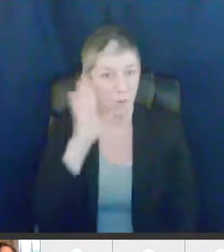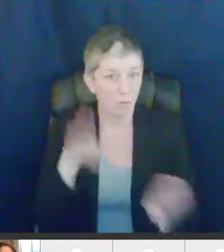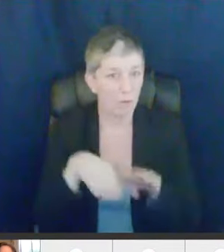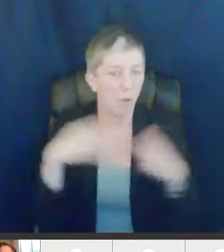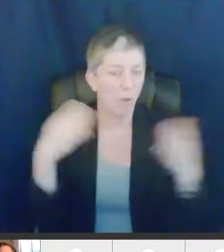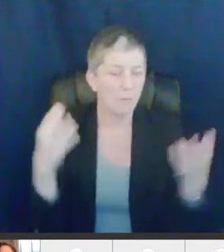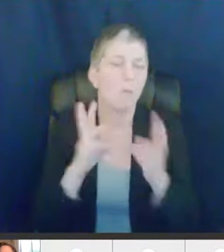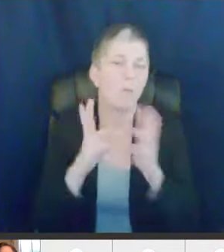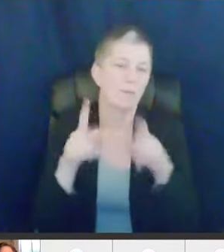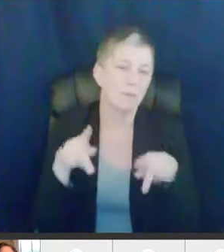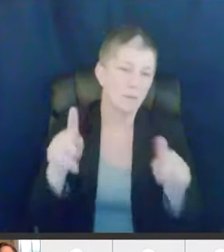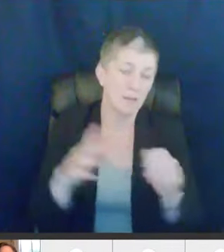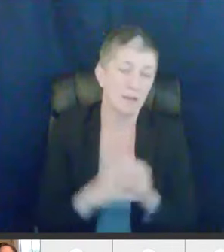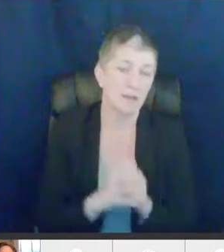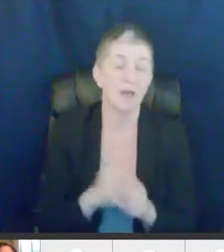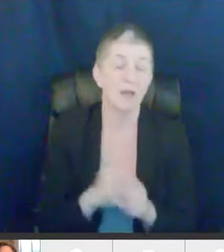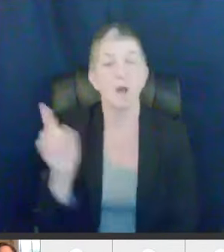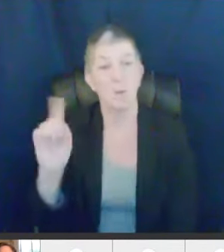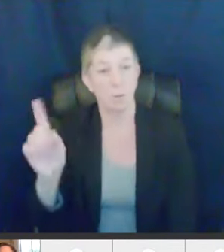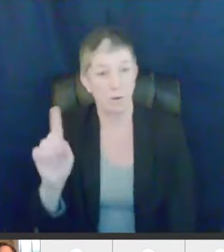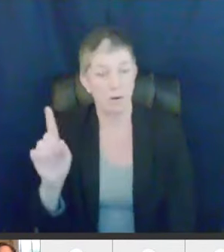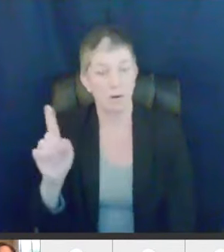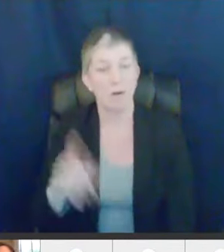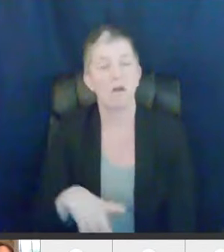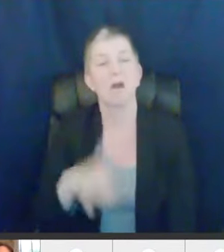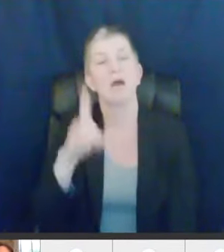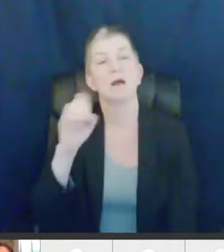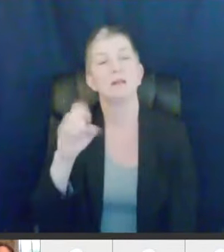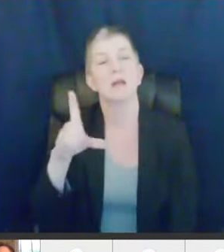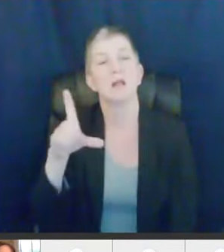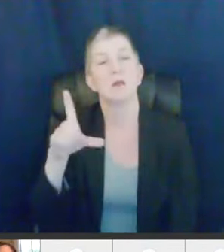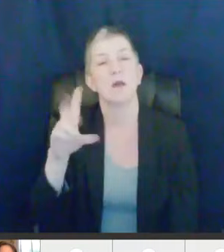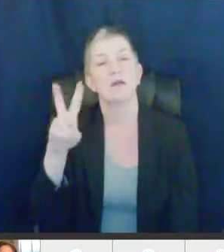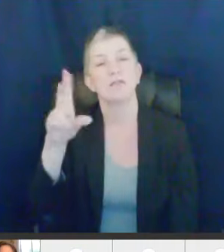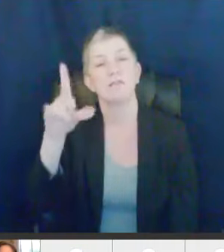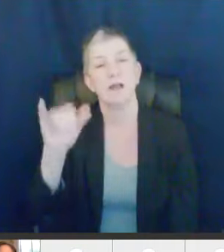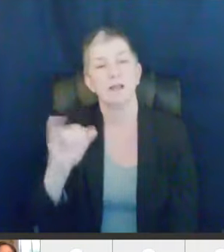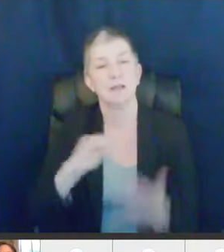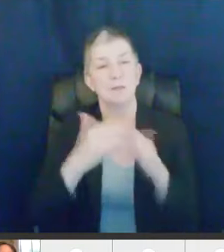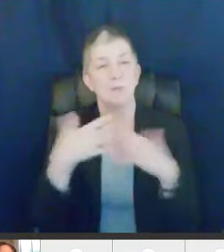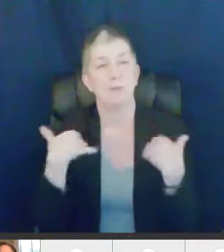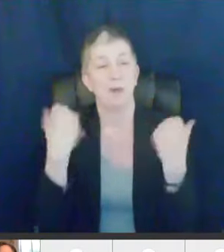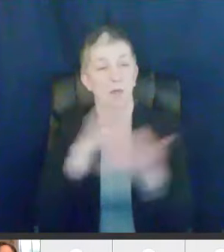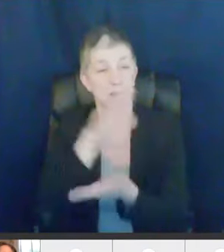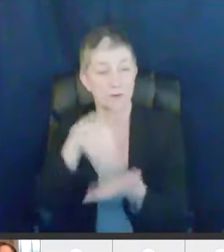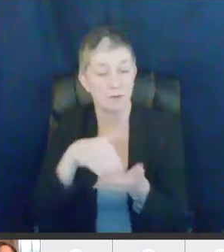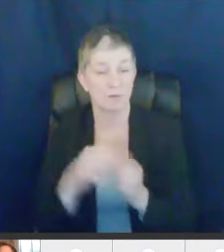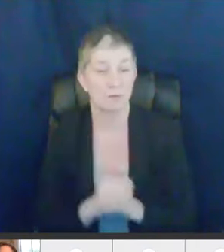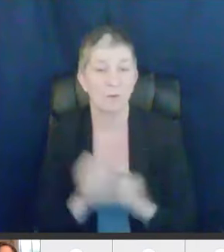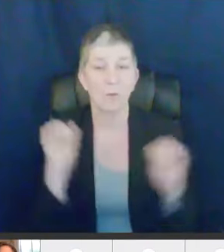they are located at the Delaware Valley Community Health Center Norristown